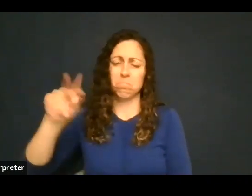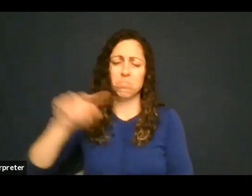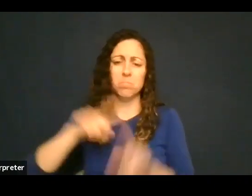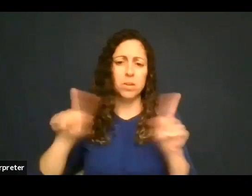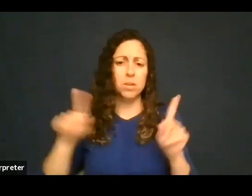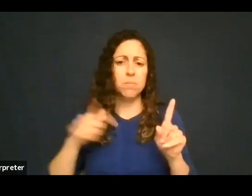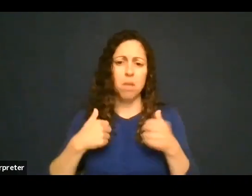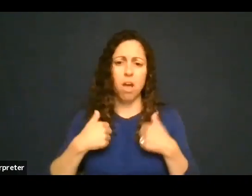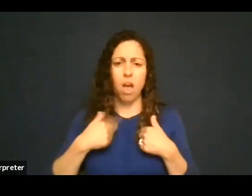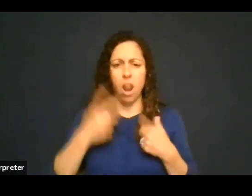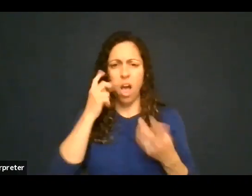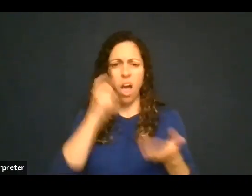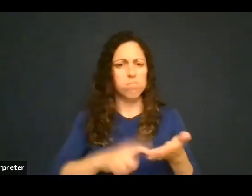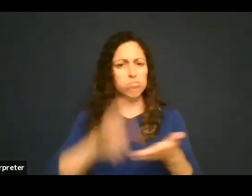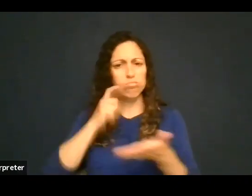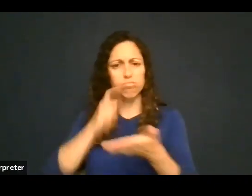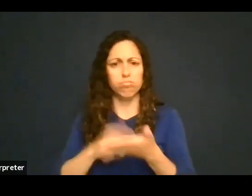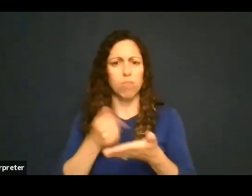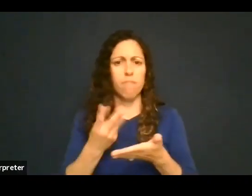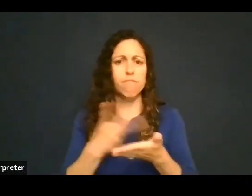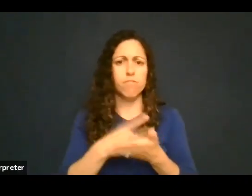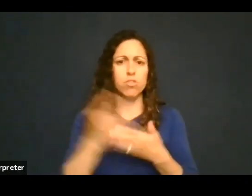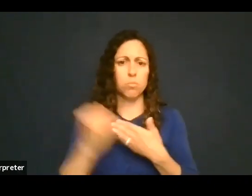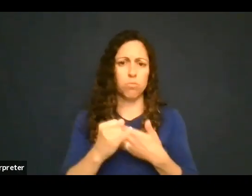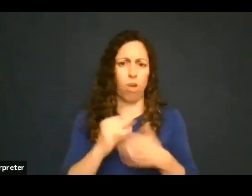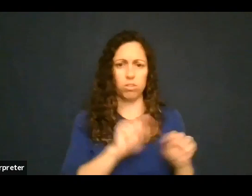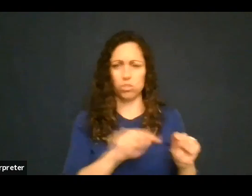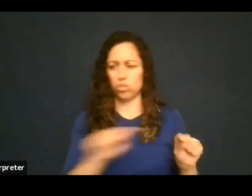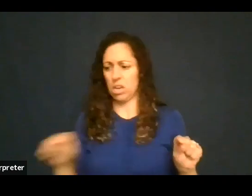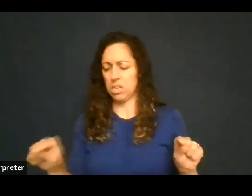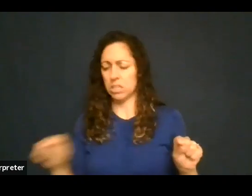are very interesting.